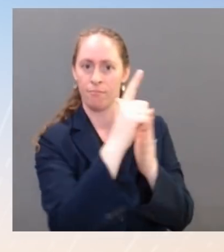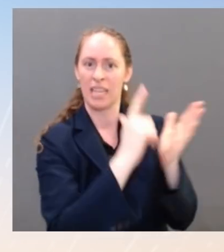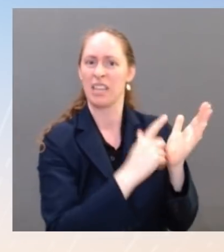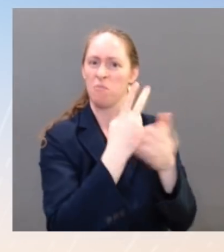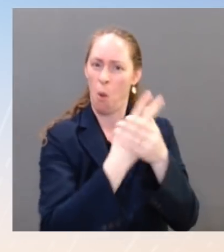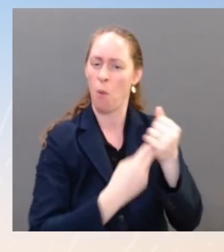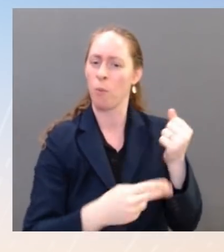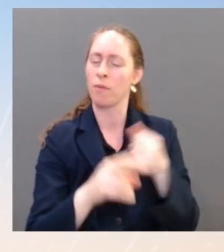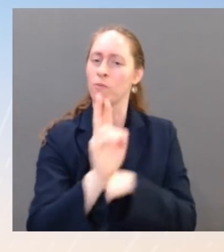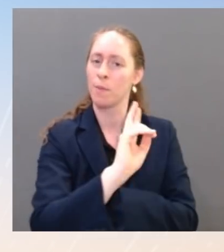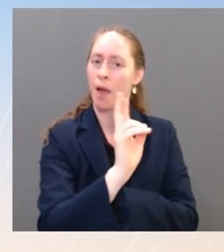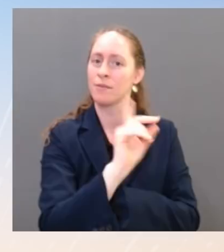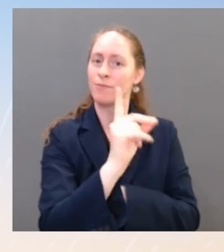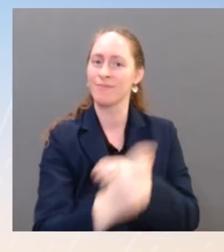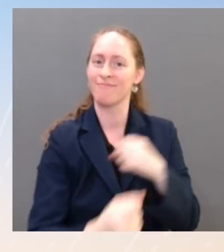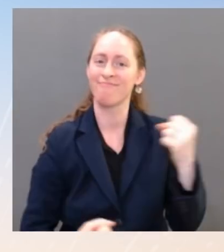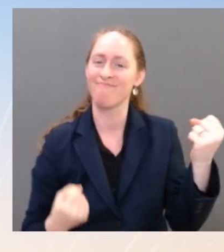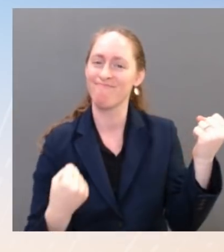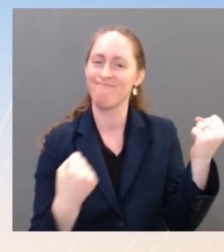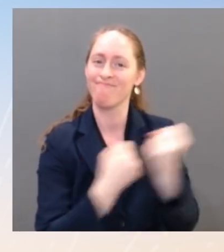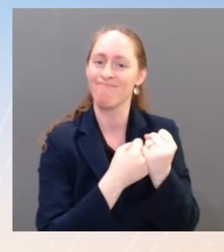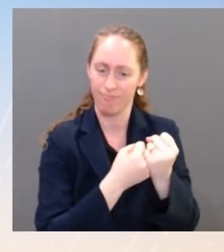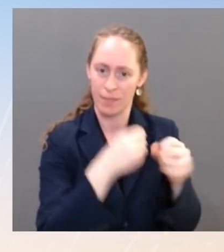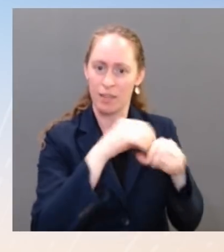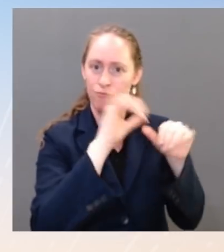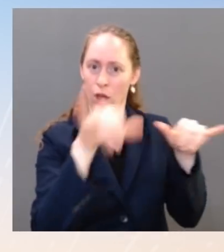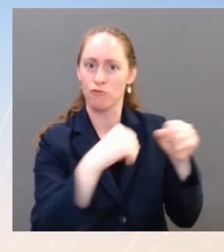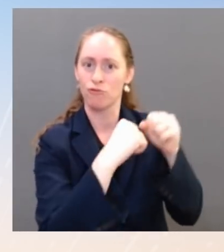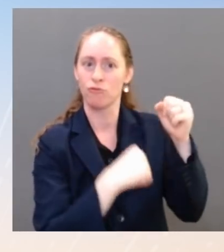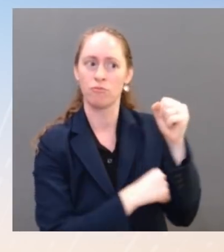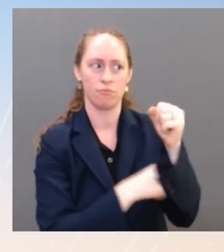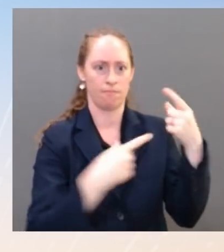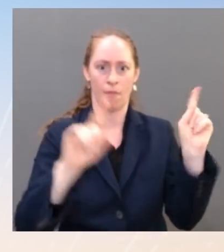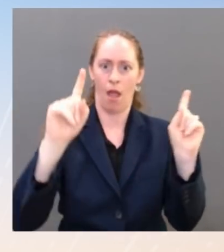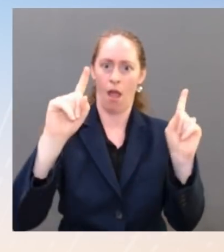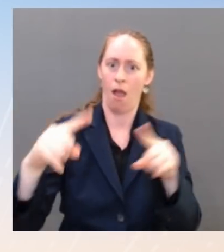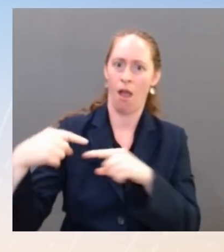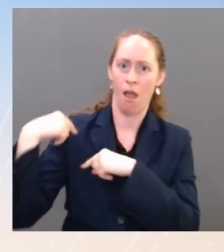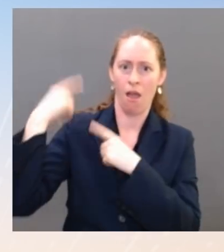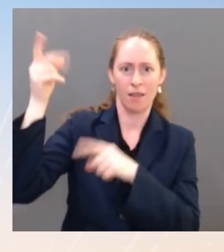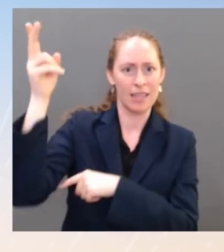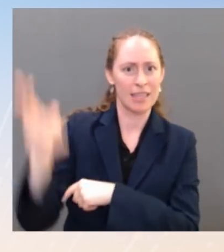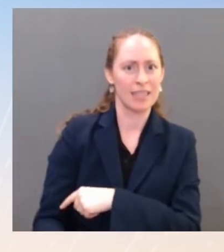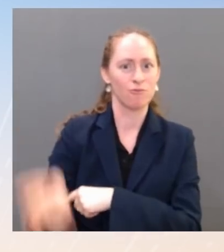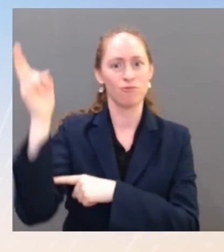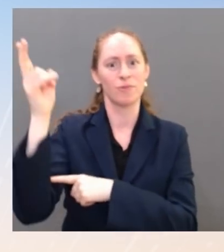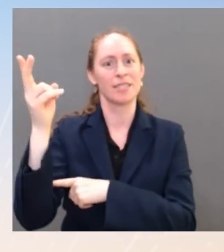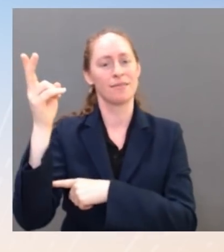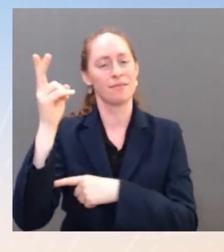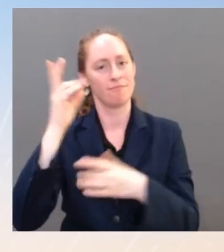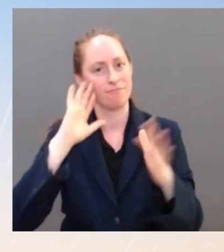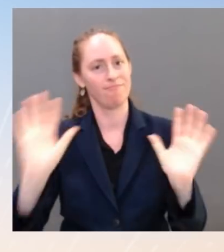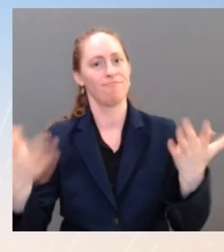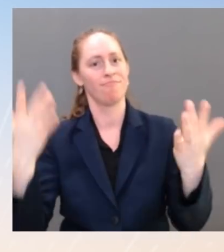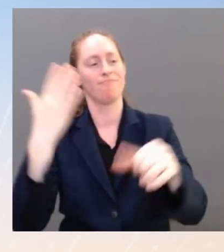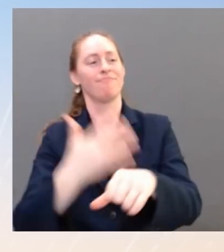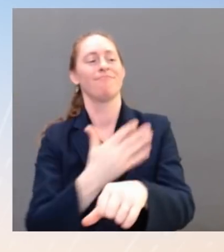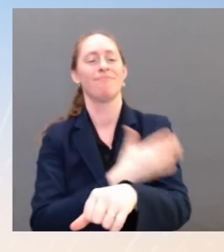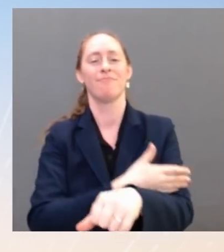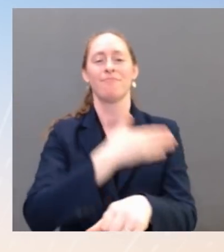to help build a better America. In the last six months, we have been building a team. We have been delivering results.